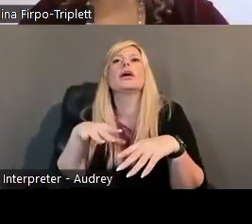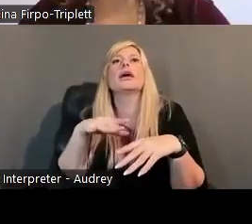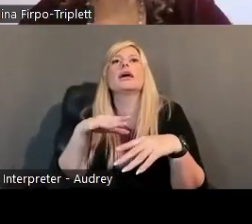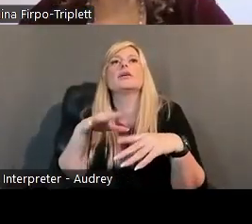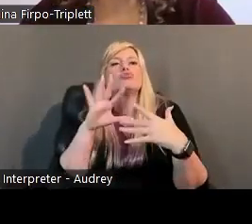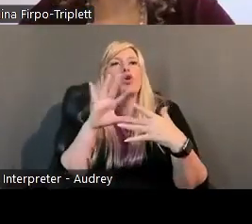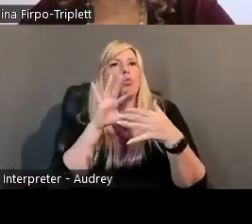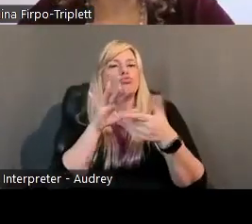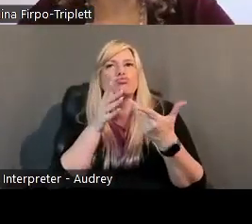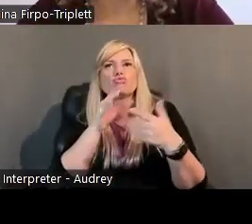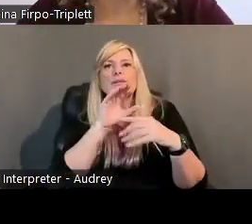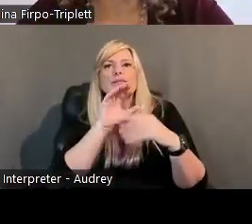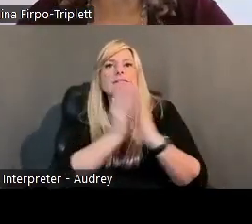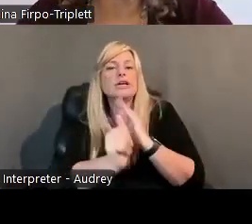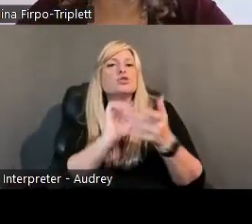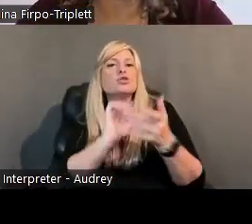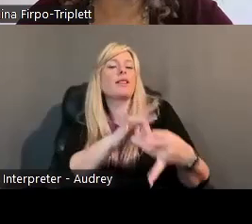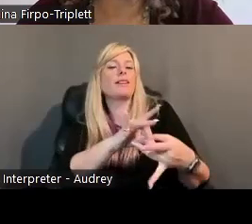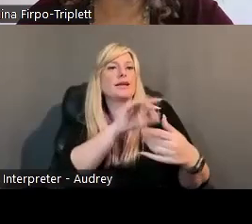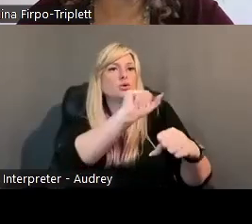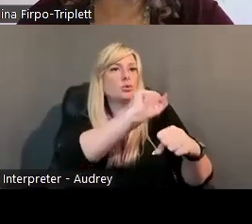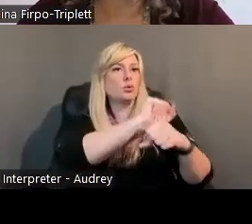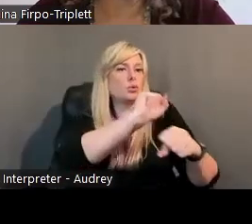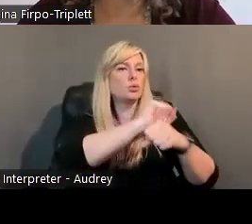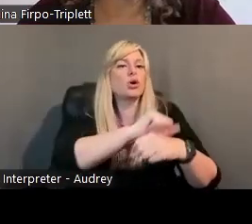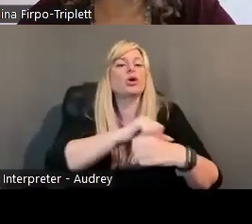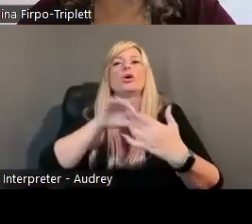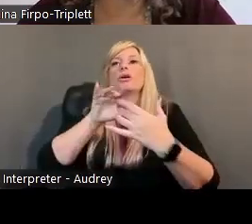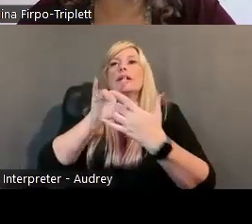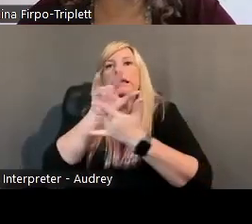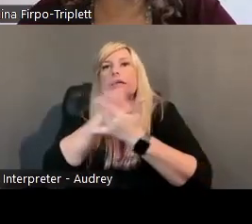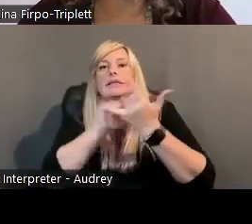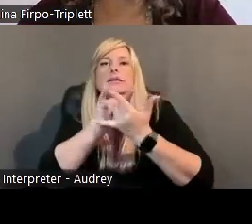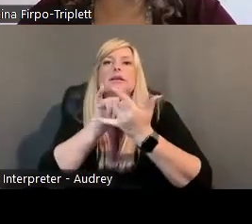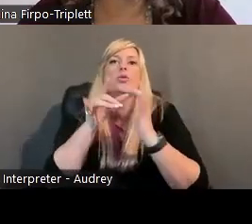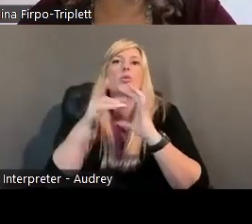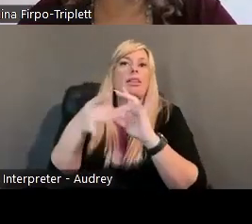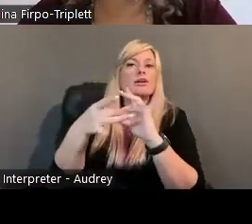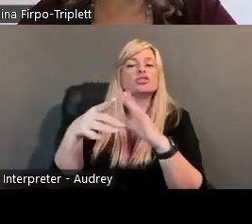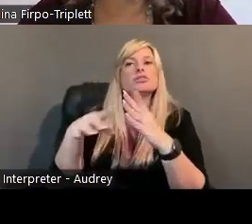to intimacy and relationships as well as skills dealing with impacts of things like masking,